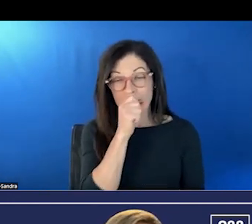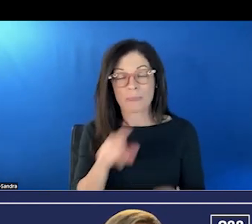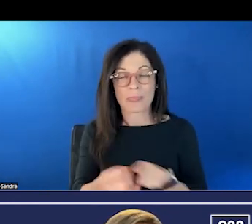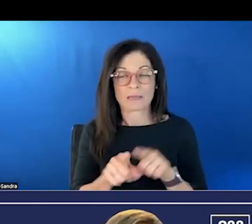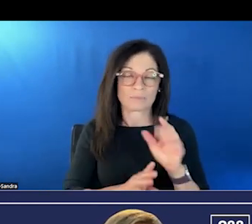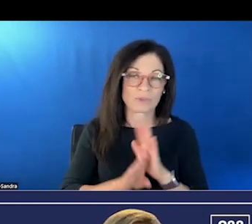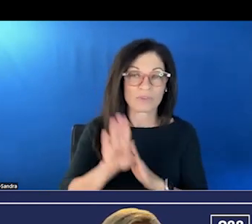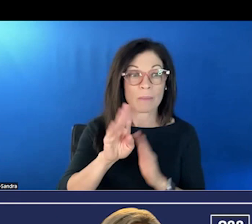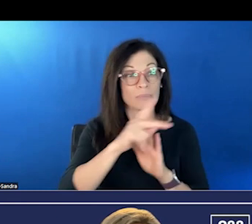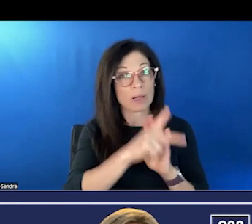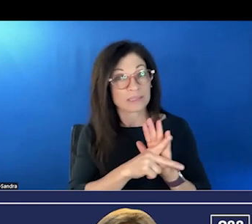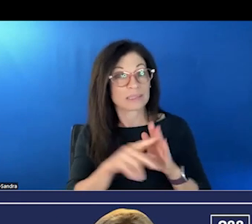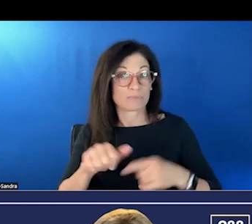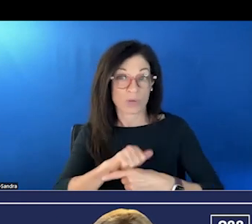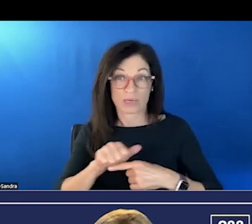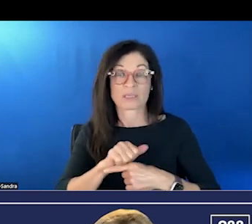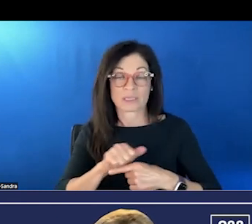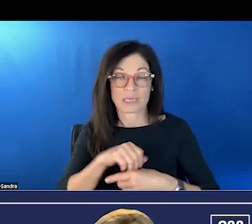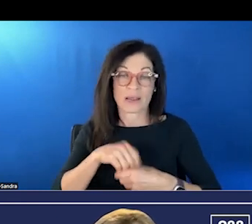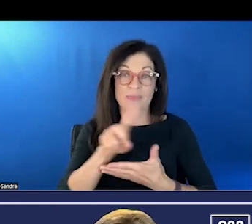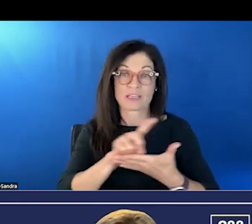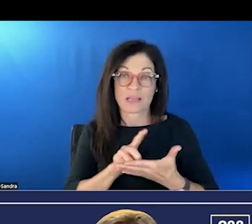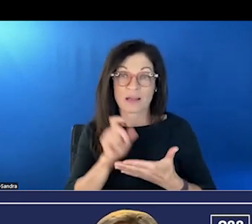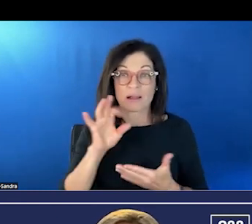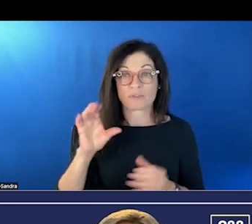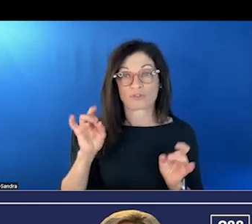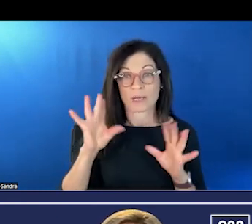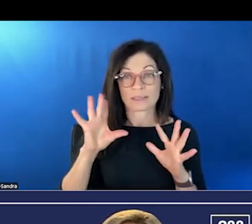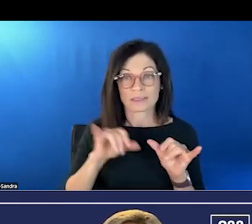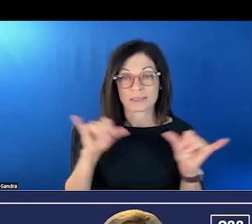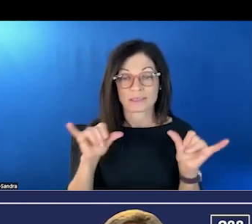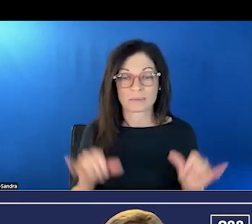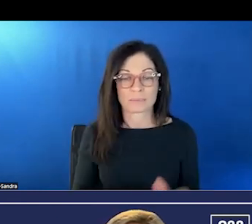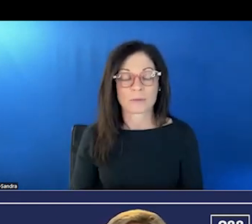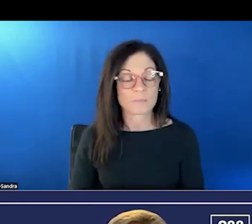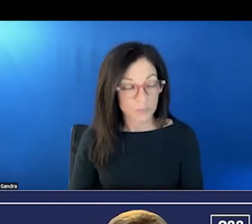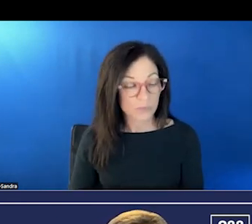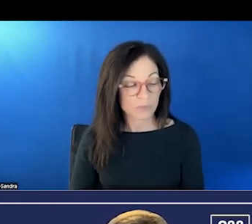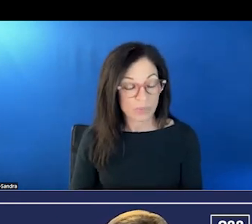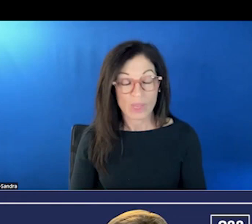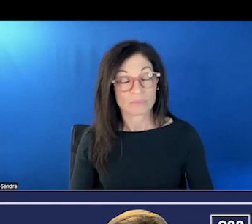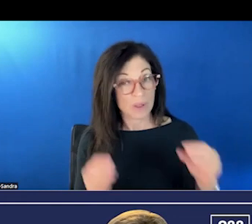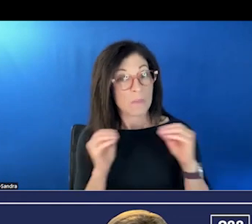POLICIES AND PRACTICES IN THE DESIGN OF CRISIS SYSTEMS SO THERE SHOULD BE MORE TO COME ON THAT LATER.